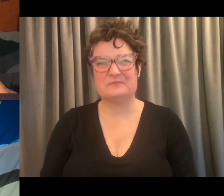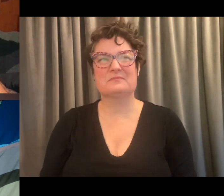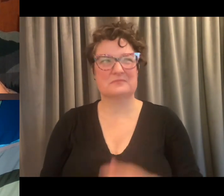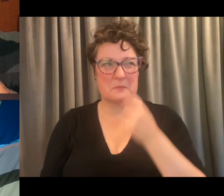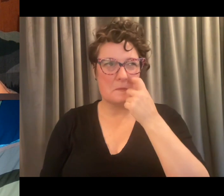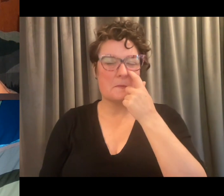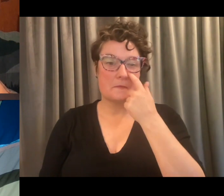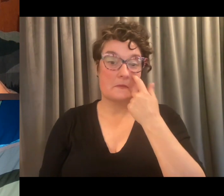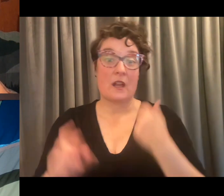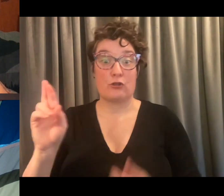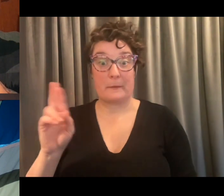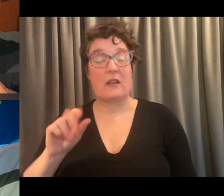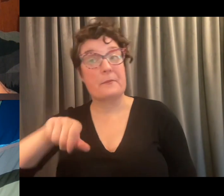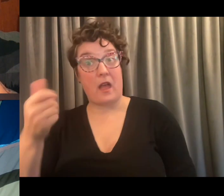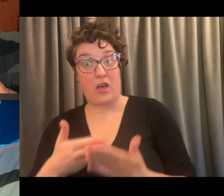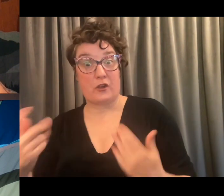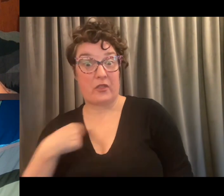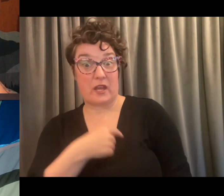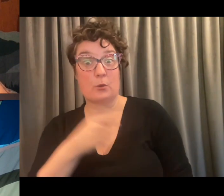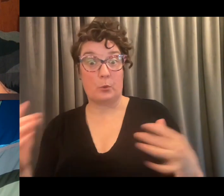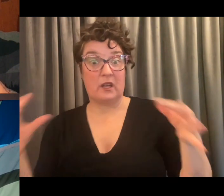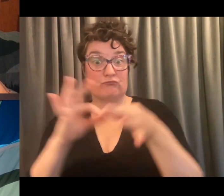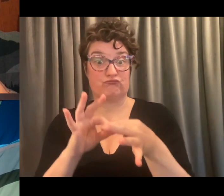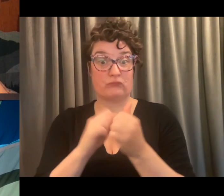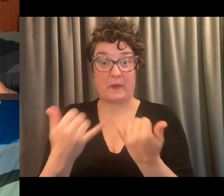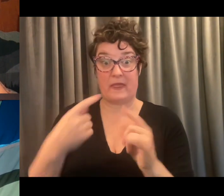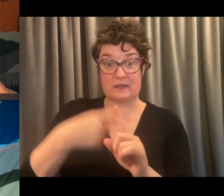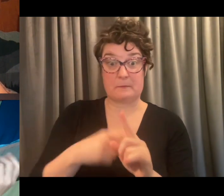associated with the month of Sivan is different trees and plants, and